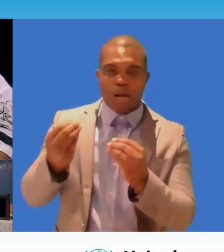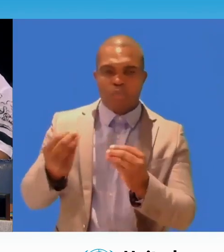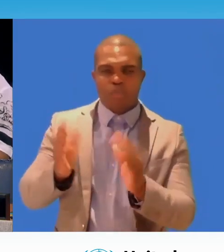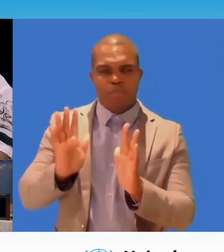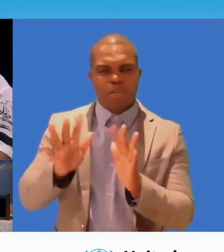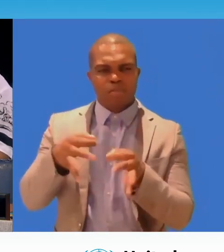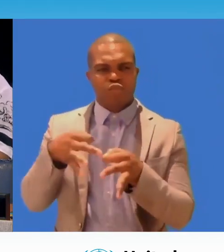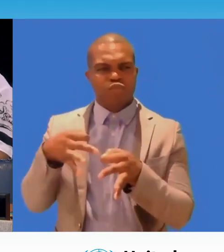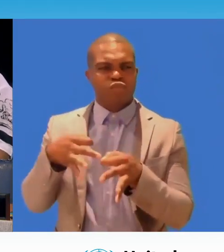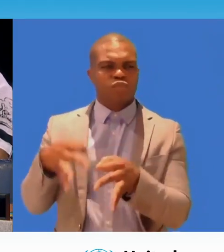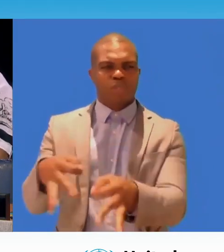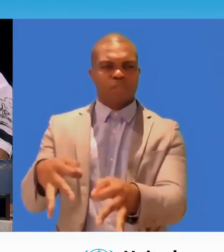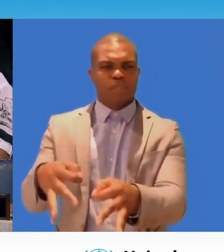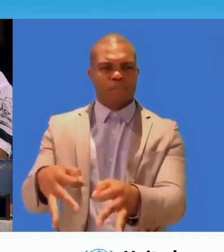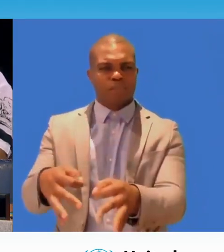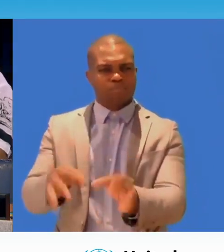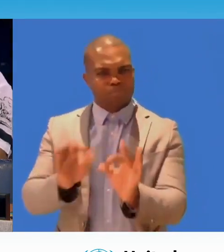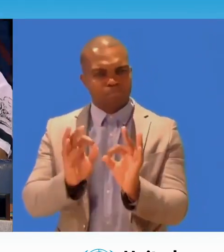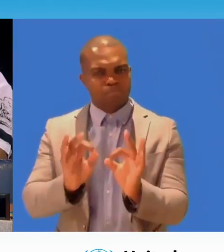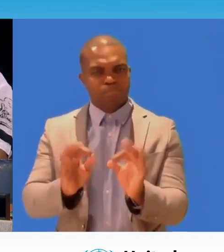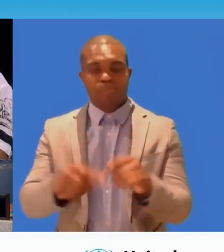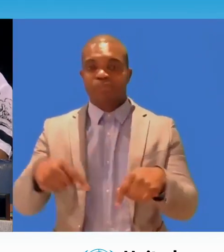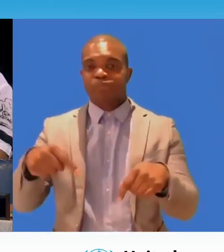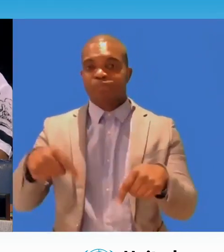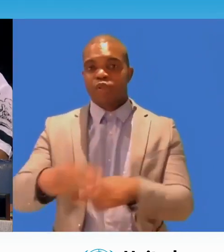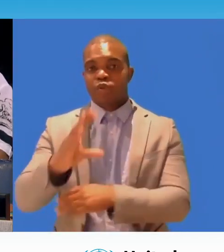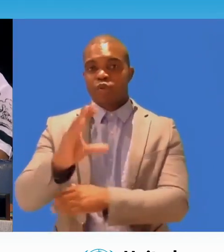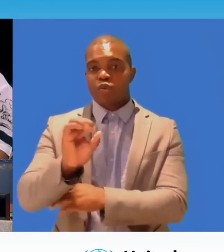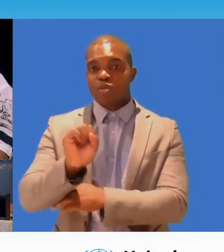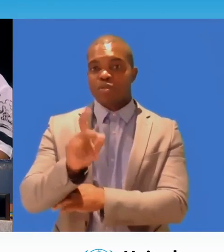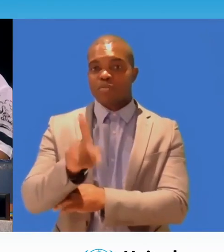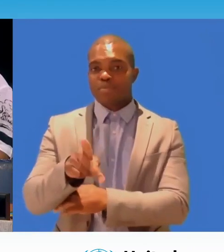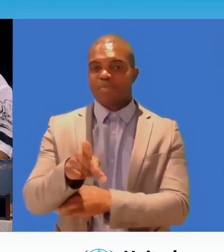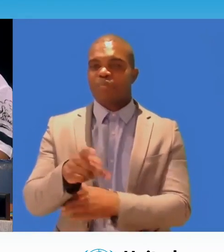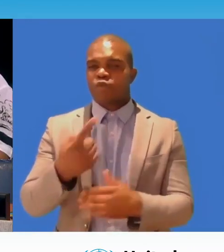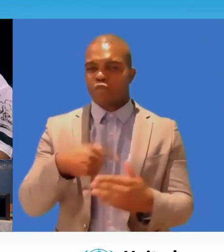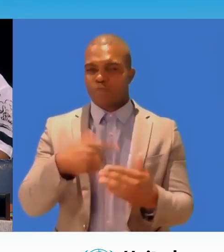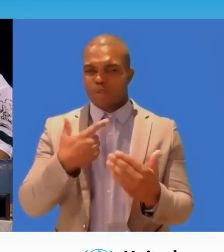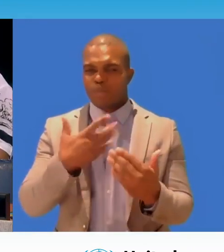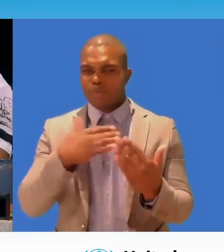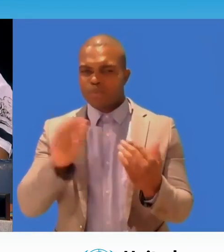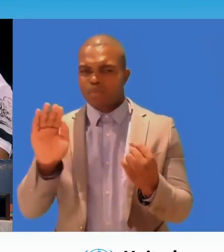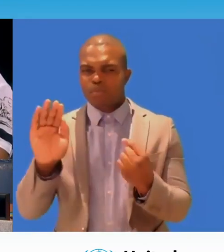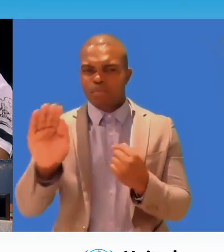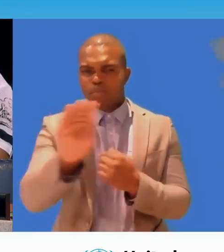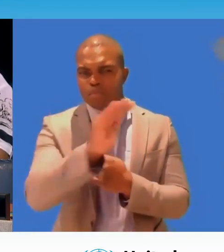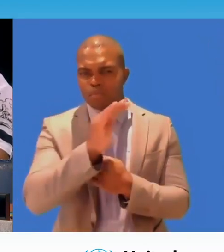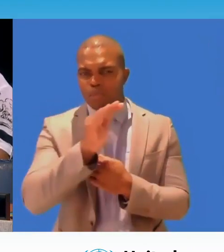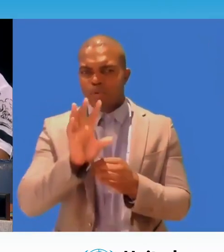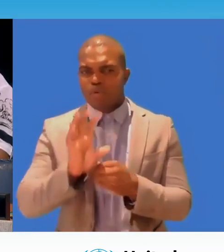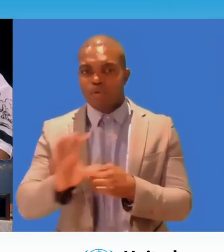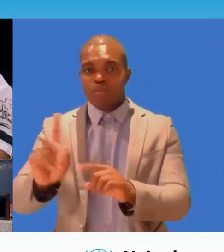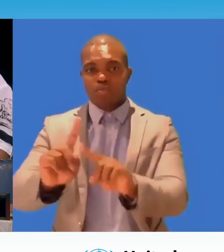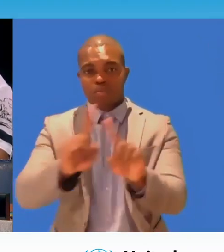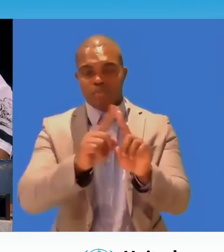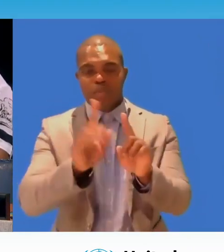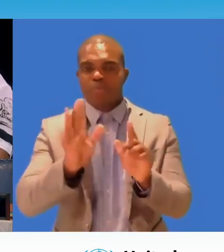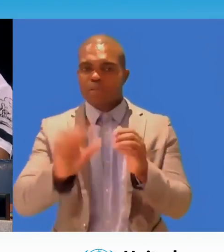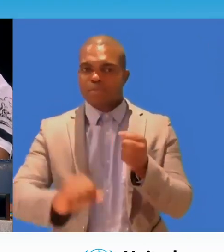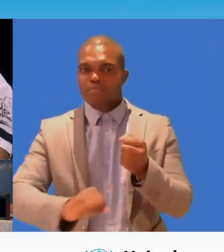for organizations of persons with disabilities in order that convention rights can be made real